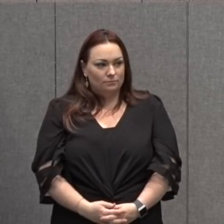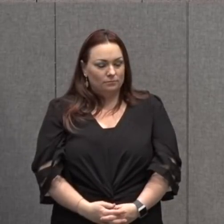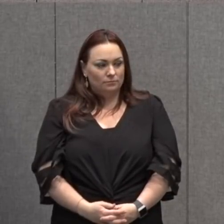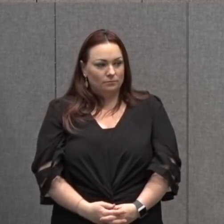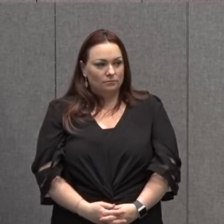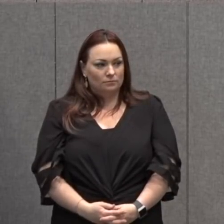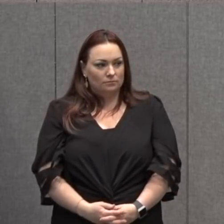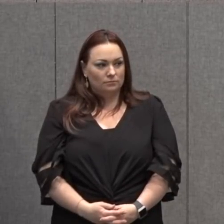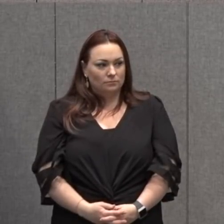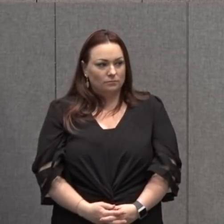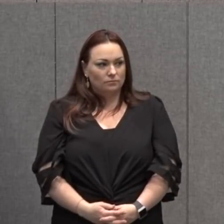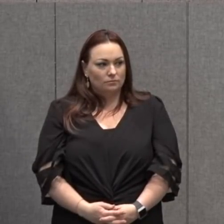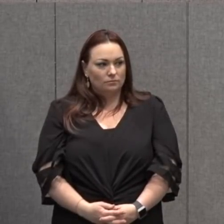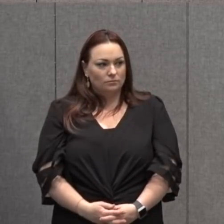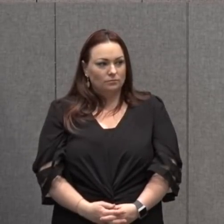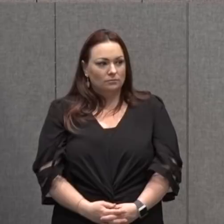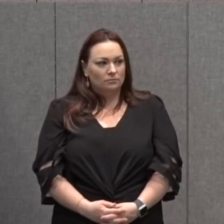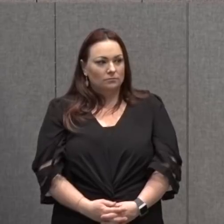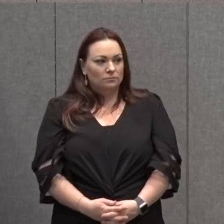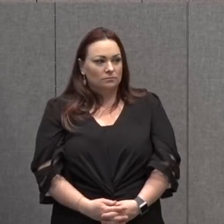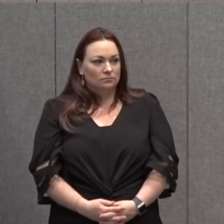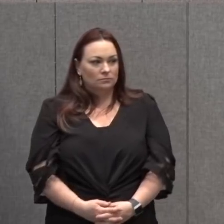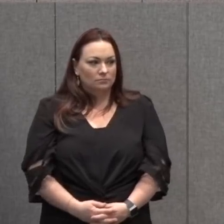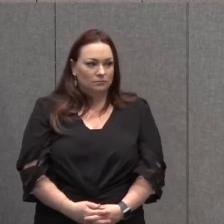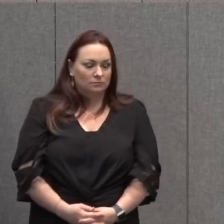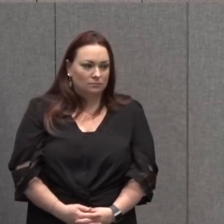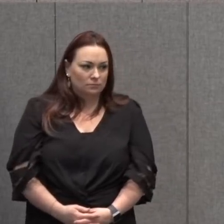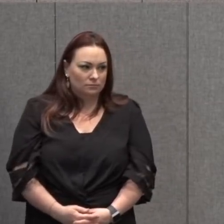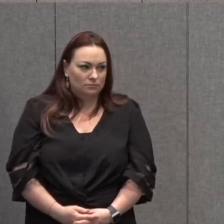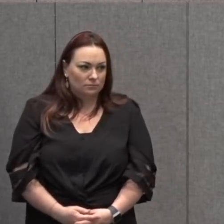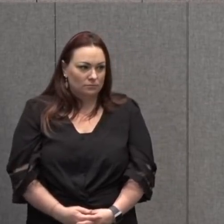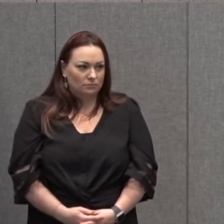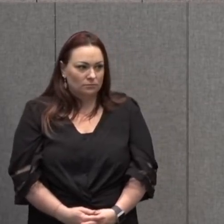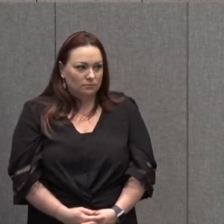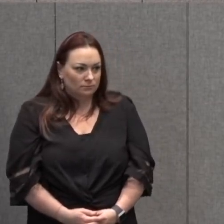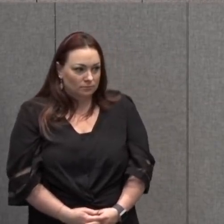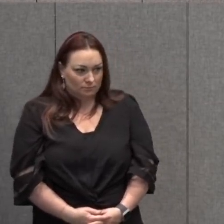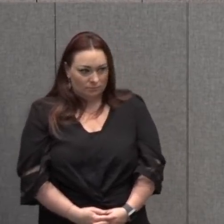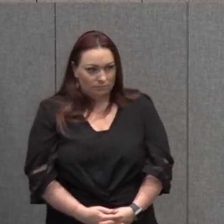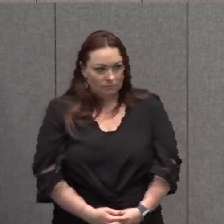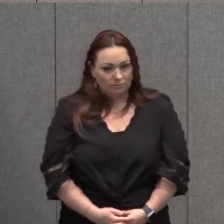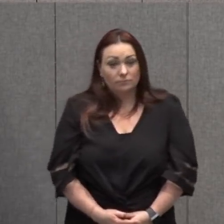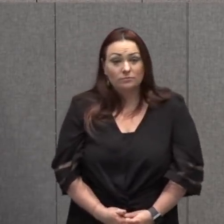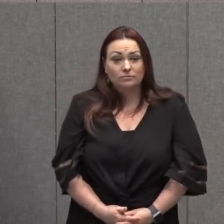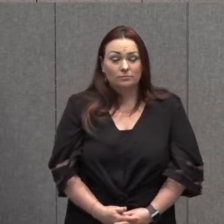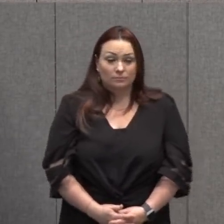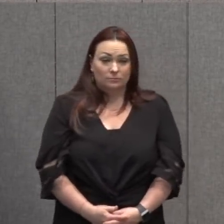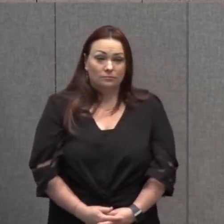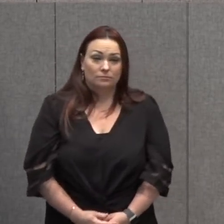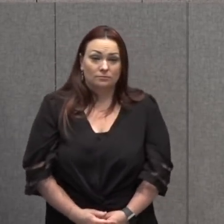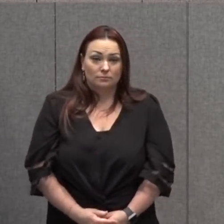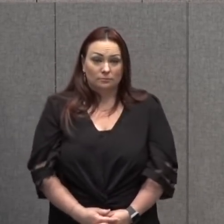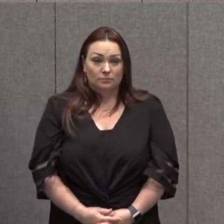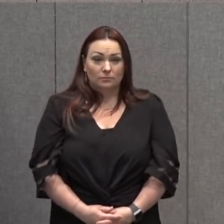Okay. All right, what's the next one? Well this one, a teacher I work with, Ms. Meade,